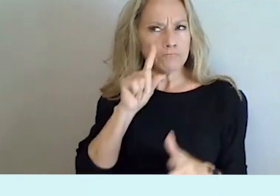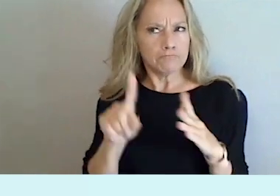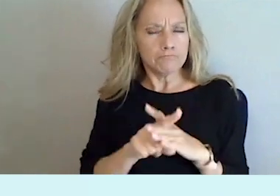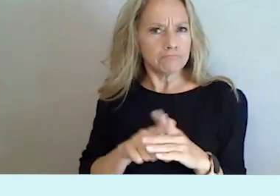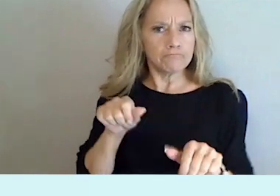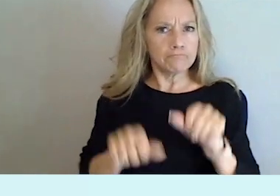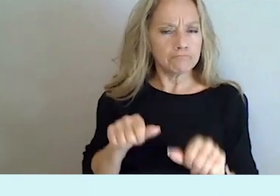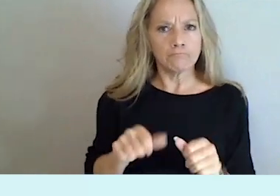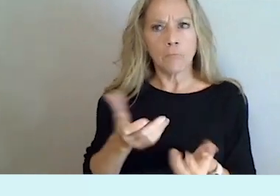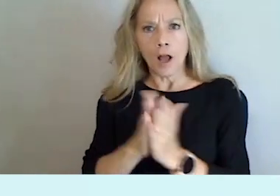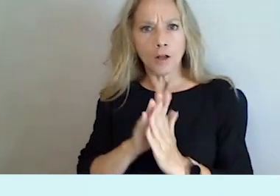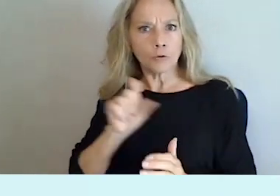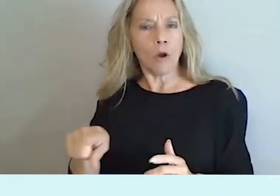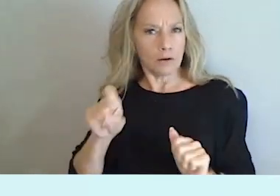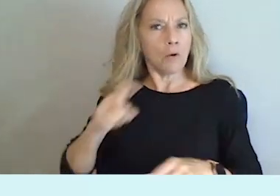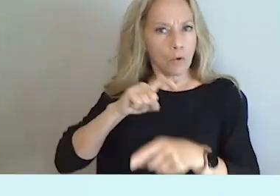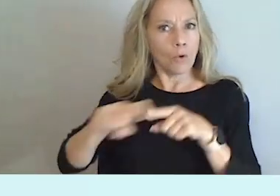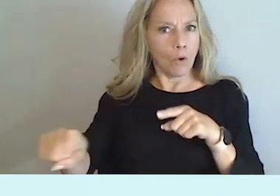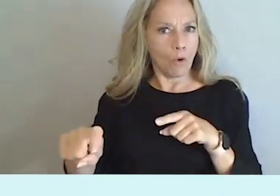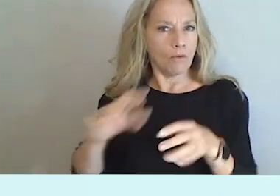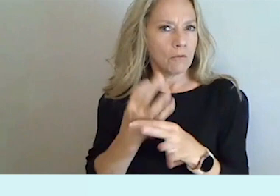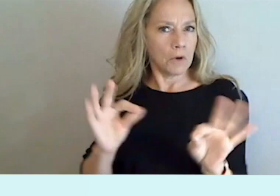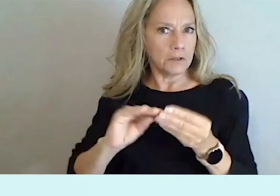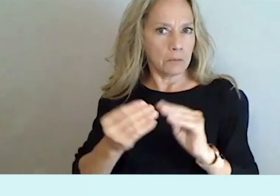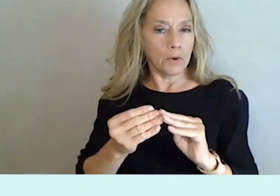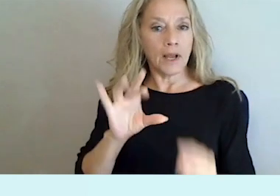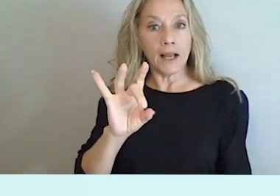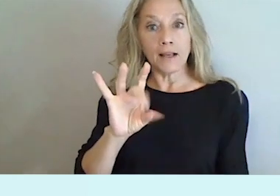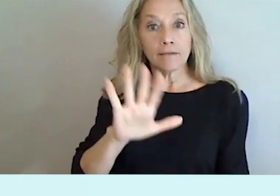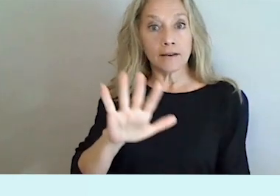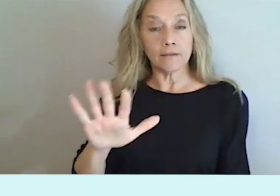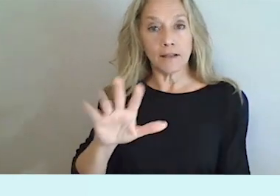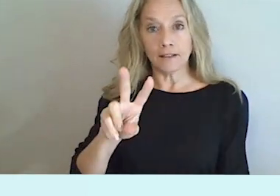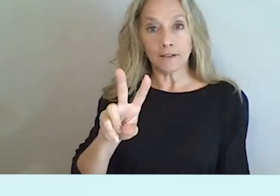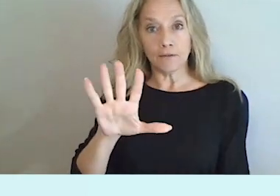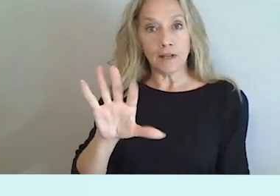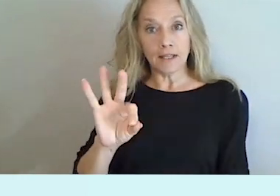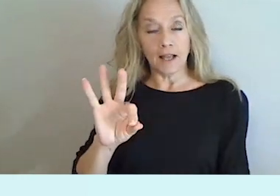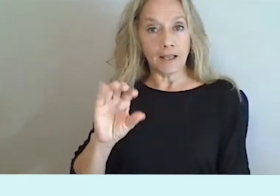call TennCare for free at 855-259-0701.